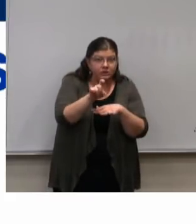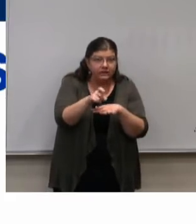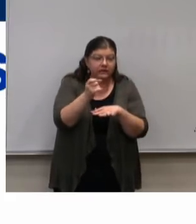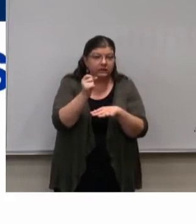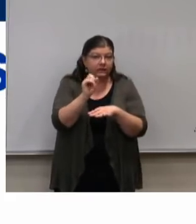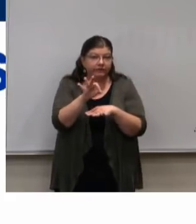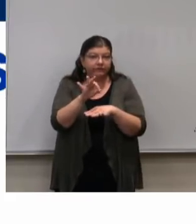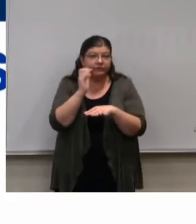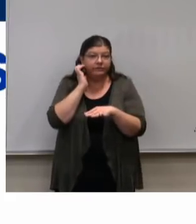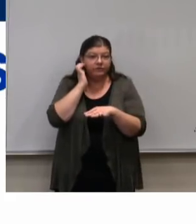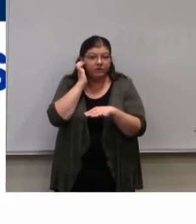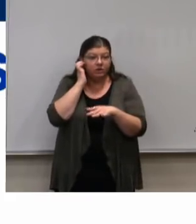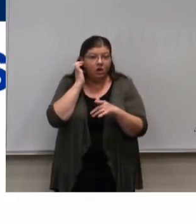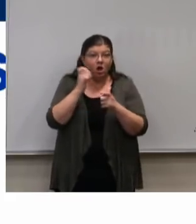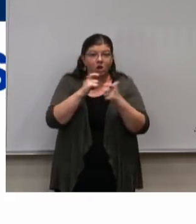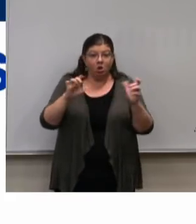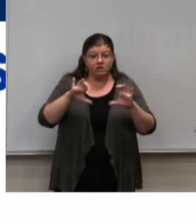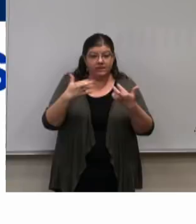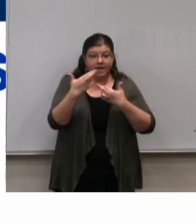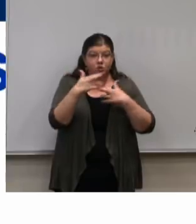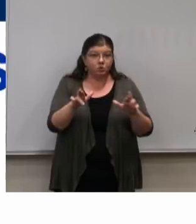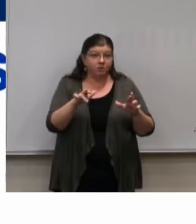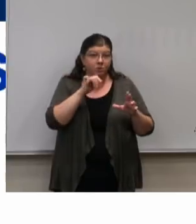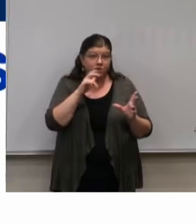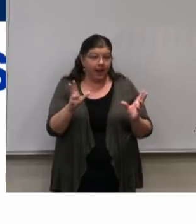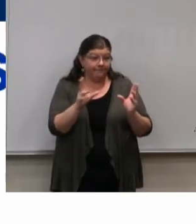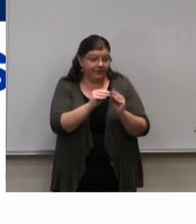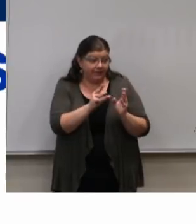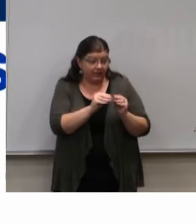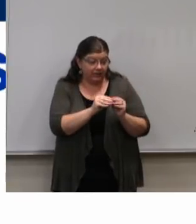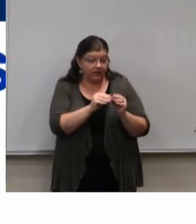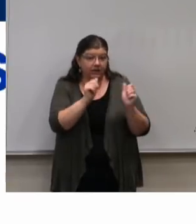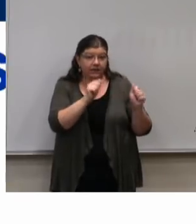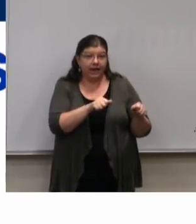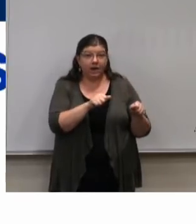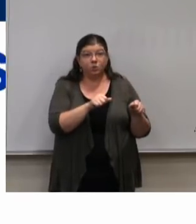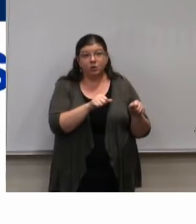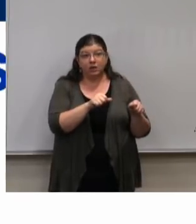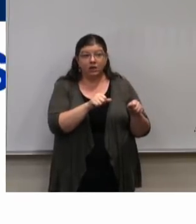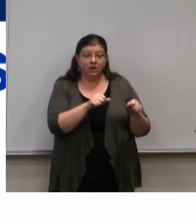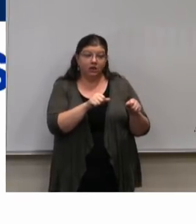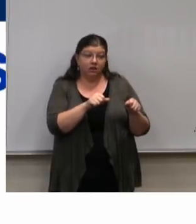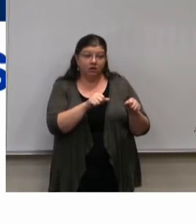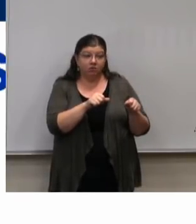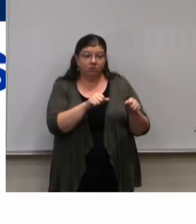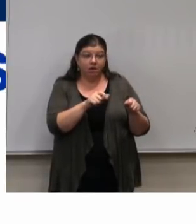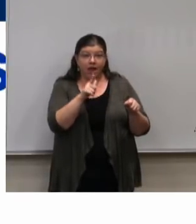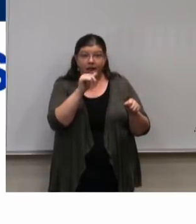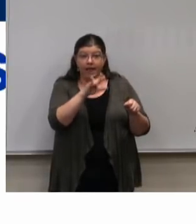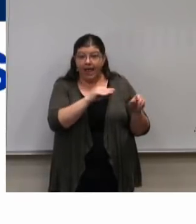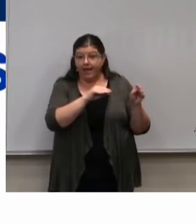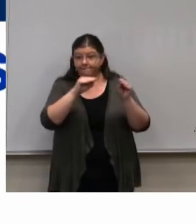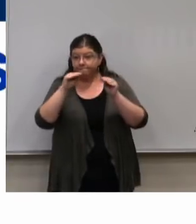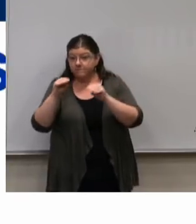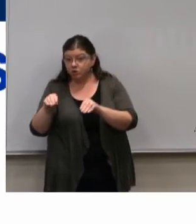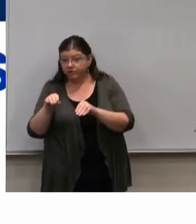if we have a large classroom and we're not meeting in it, can we move a, you know could we move a lab class into that space for the fall?